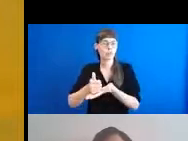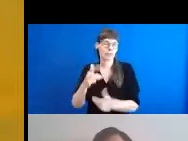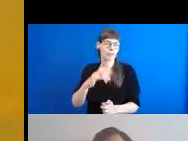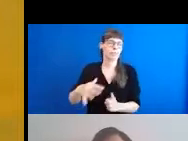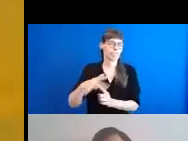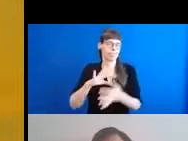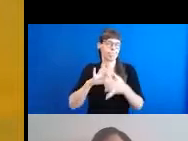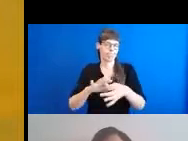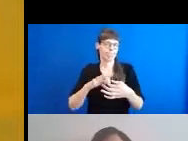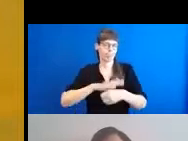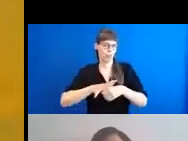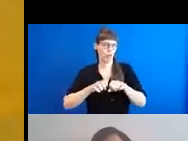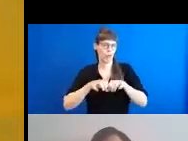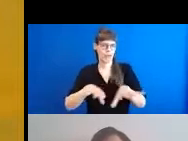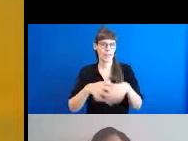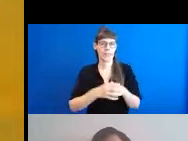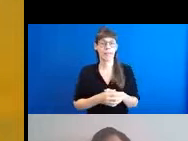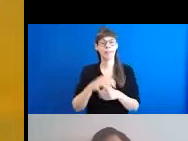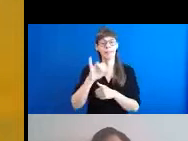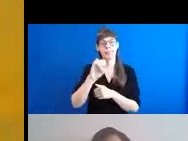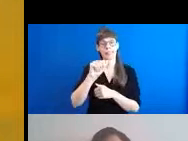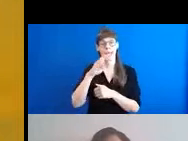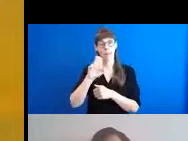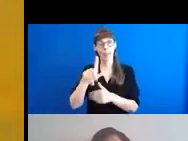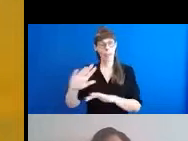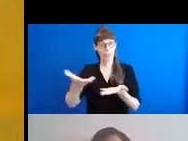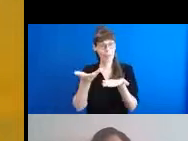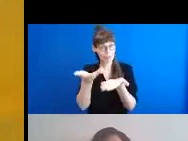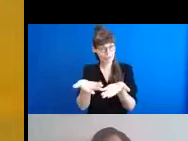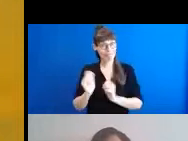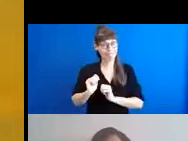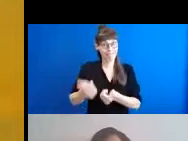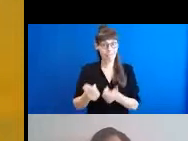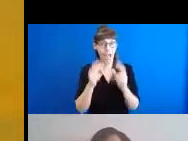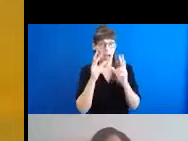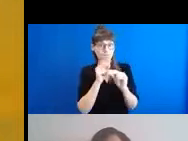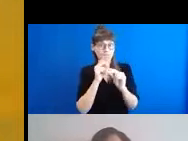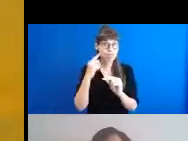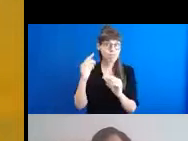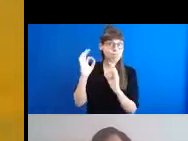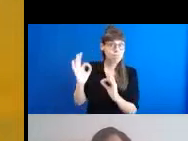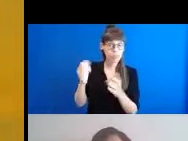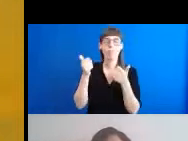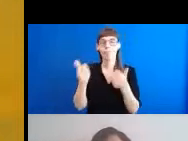of the good pras on inclusion of persons with disabilities in ctices on inclusion of persons with disabilities in humanitarian con testings during the pandemic. Isabelle, thank you and the floor is